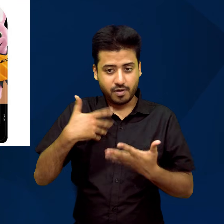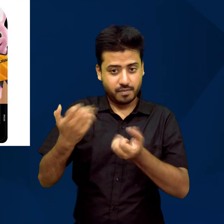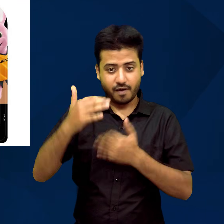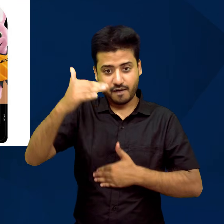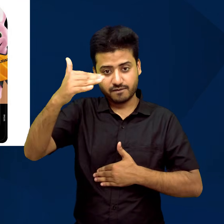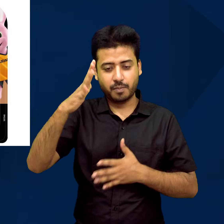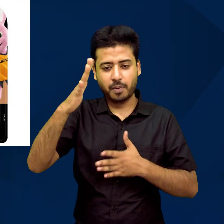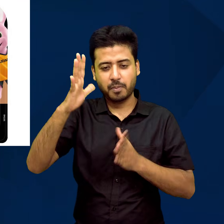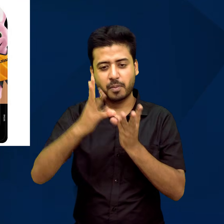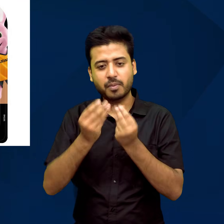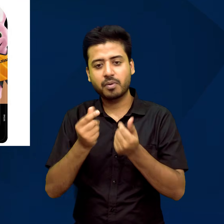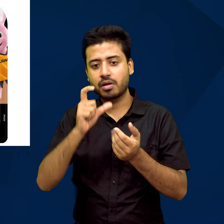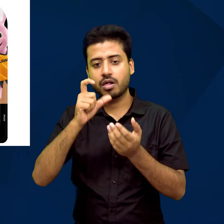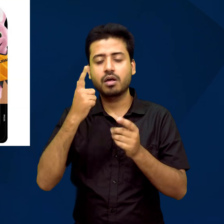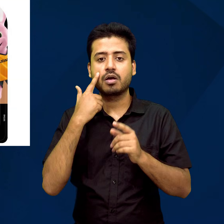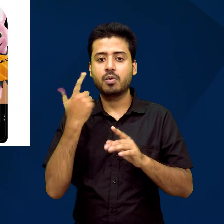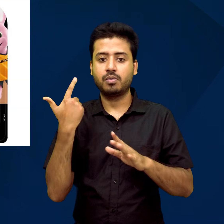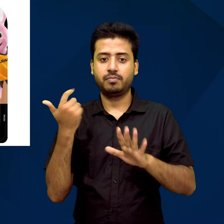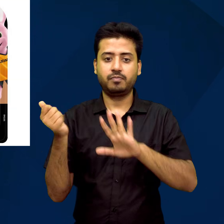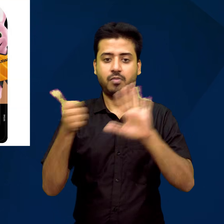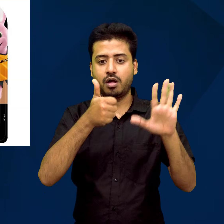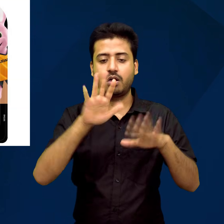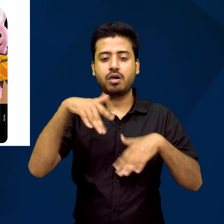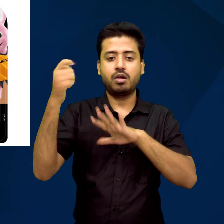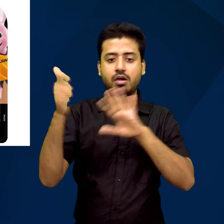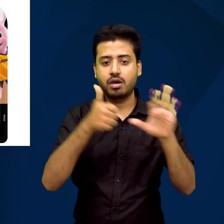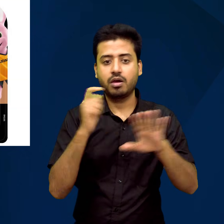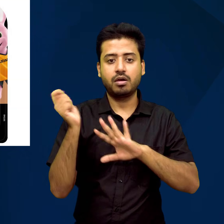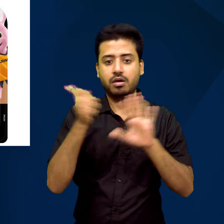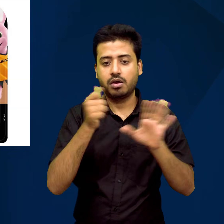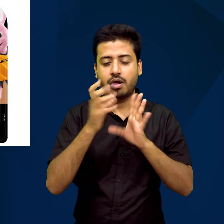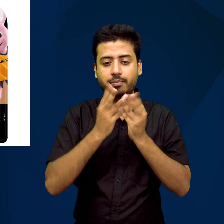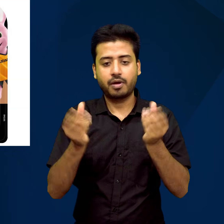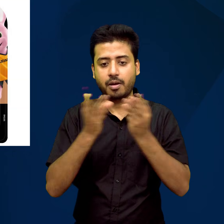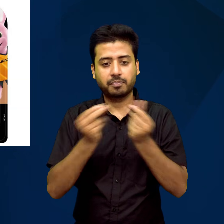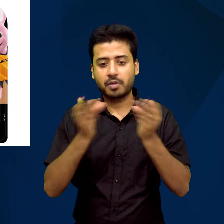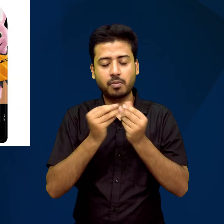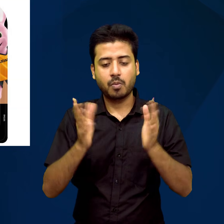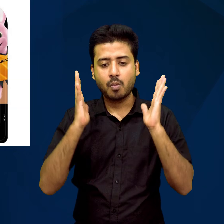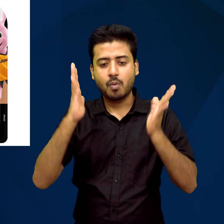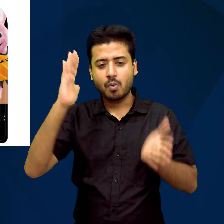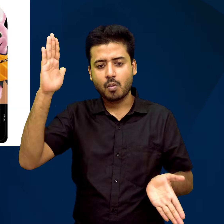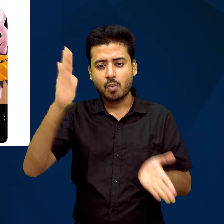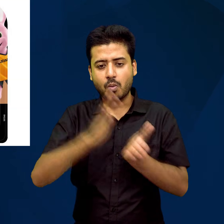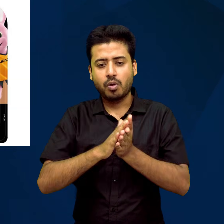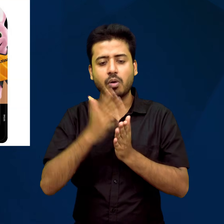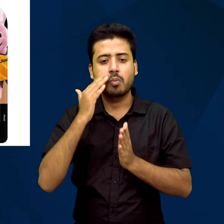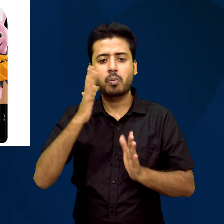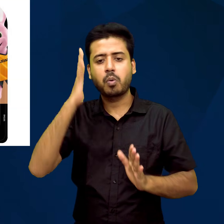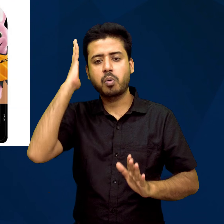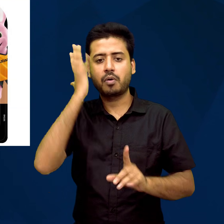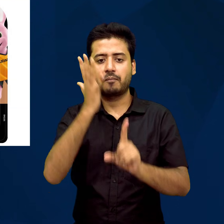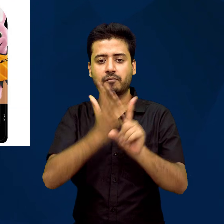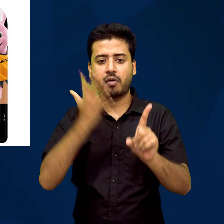for shipping. Part two. How black coal turns into bright electricity. At a coal fired power plant,